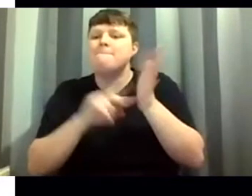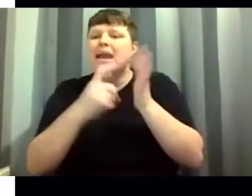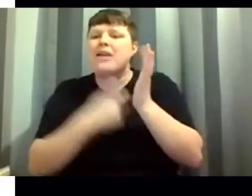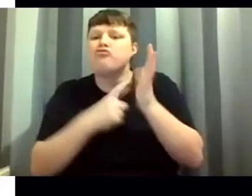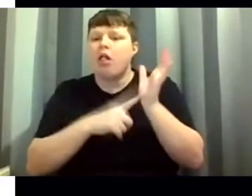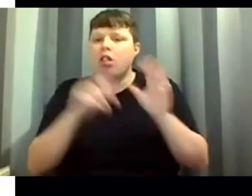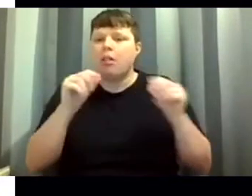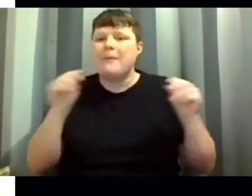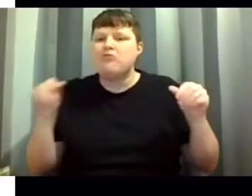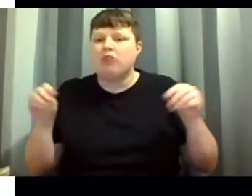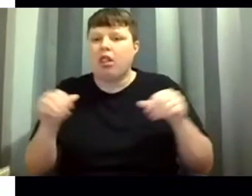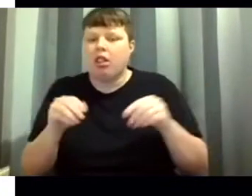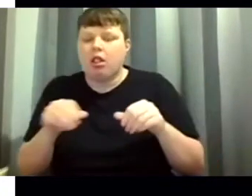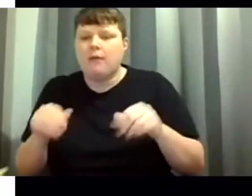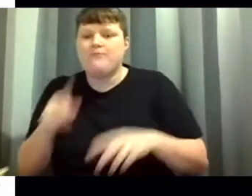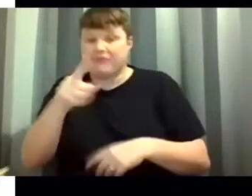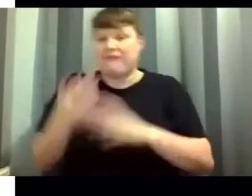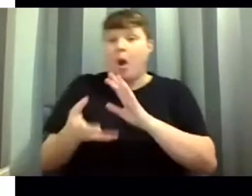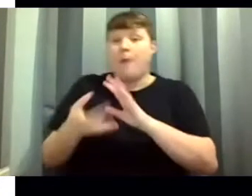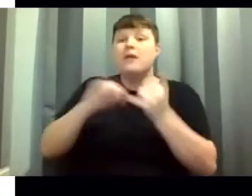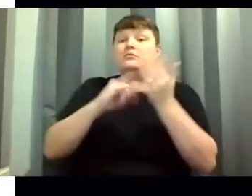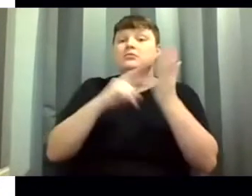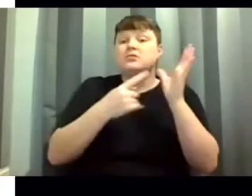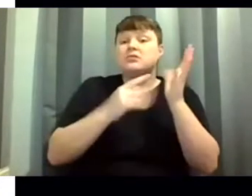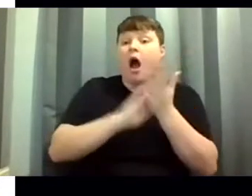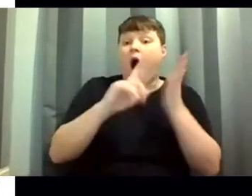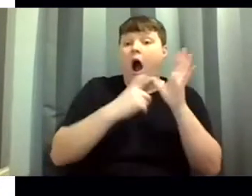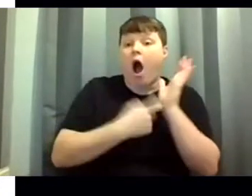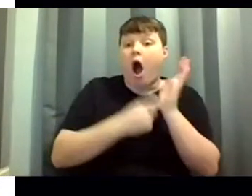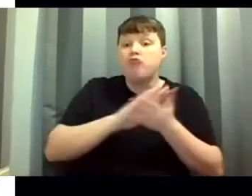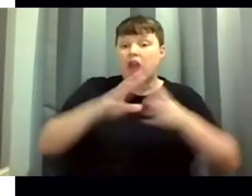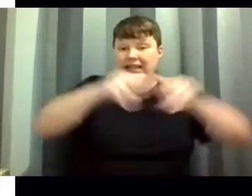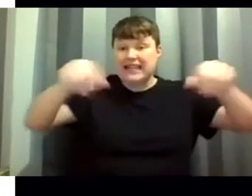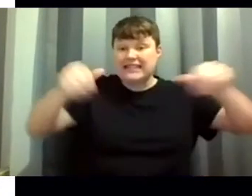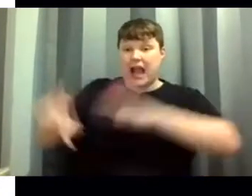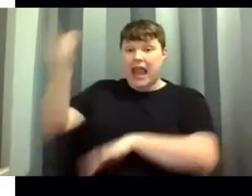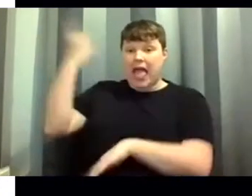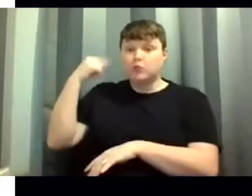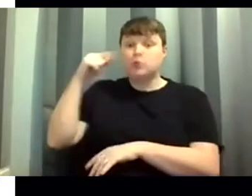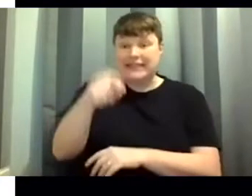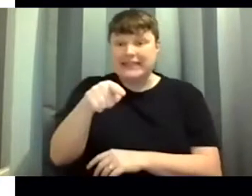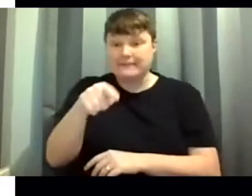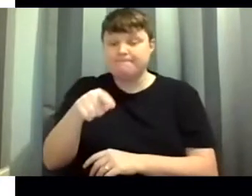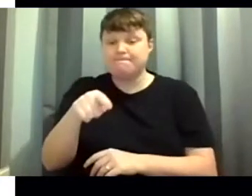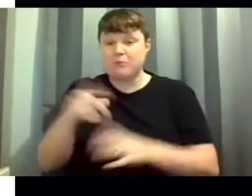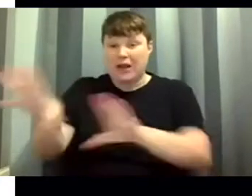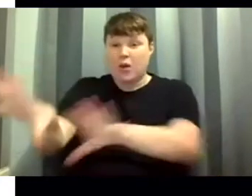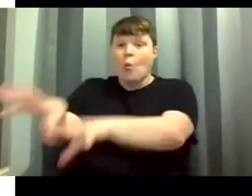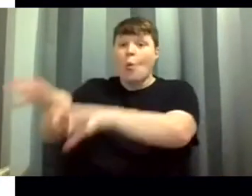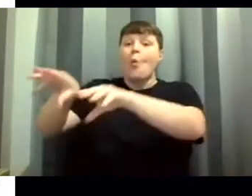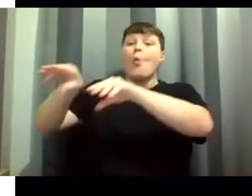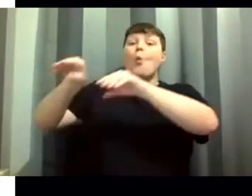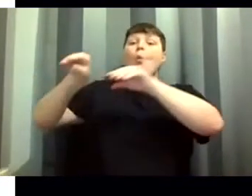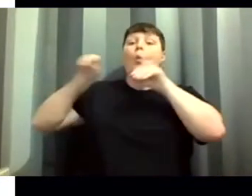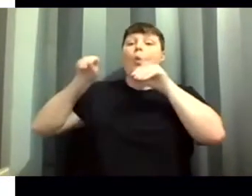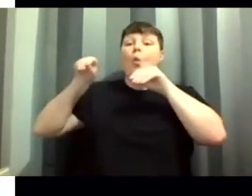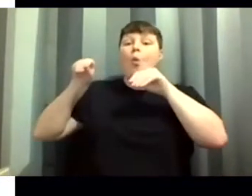last week and this weather system (here) is sucking up a plume of mineral dust.